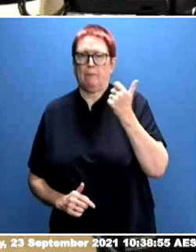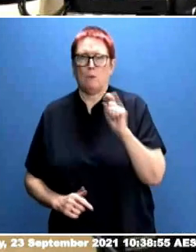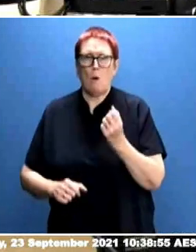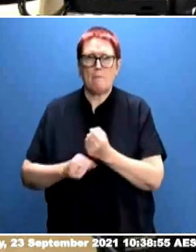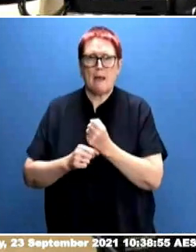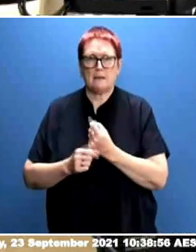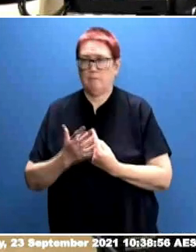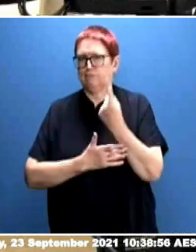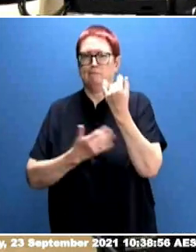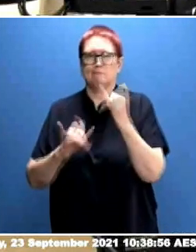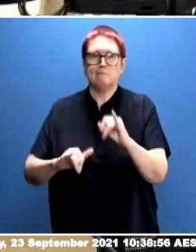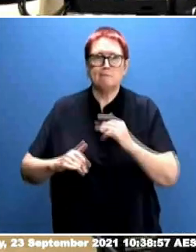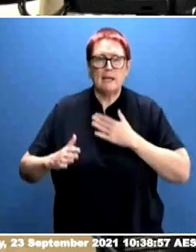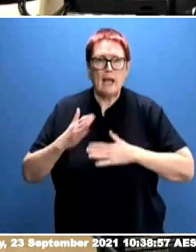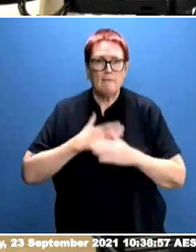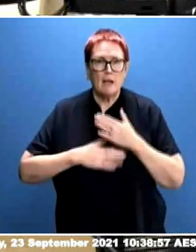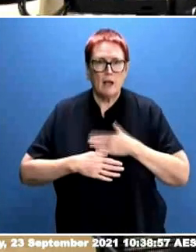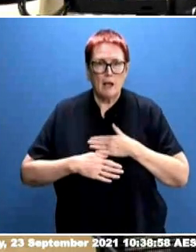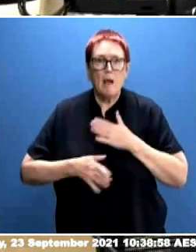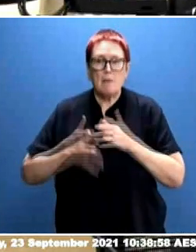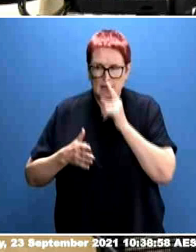at that basic level for release, does that mean then